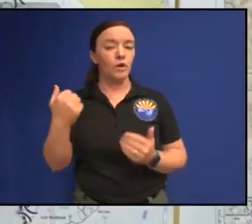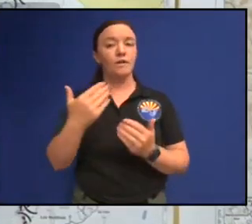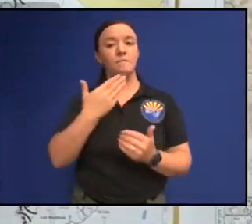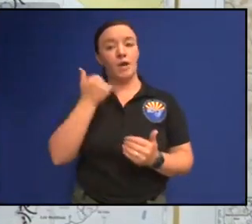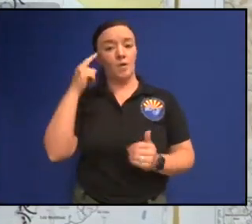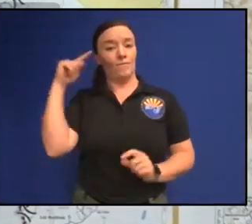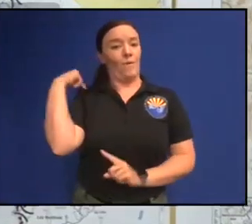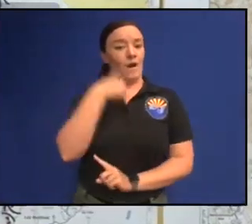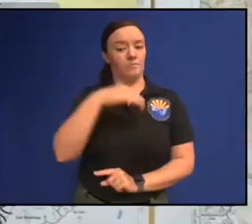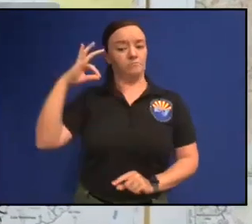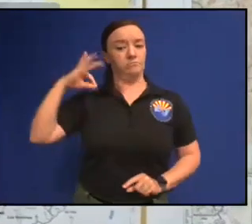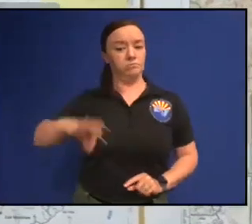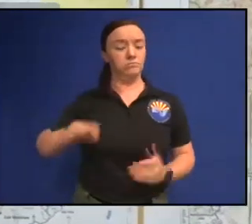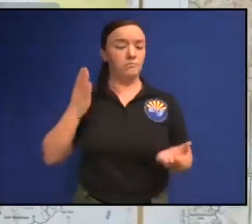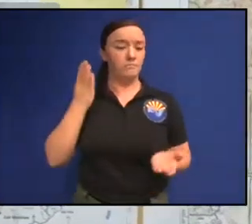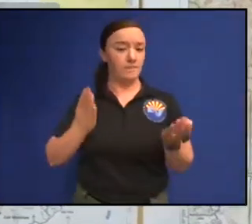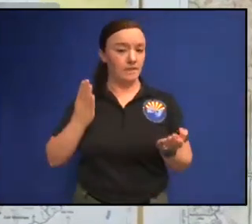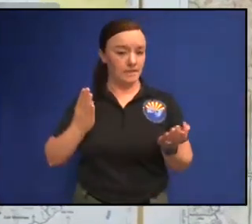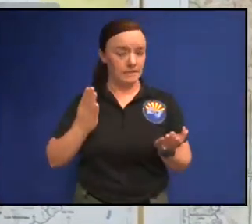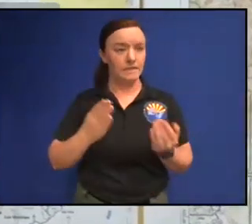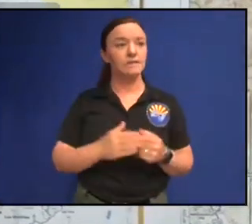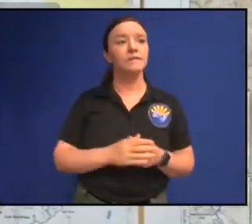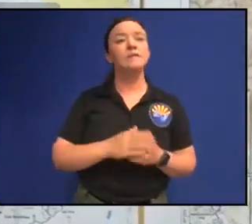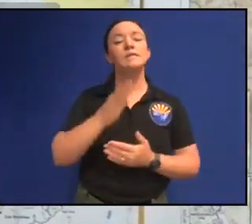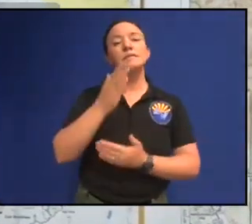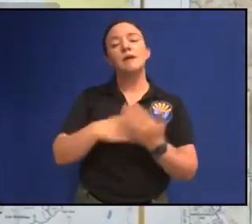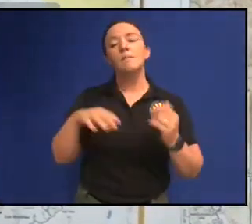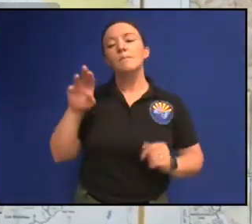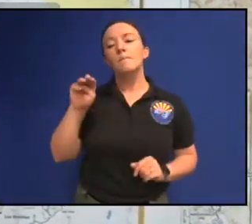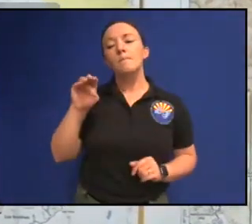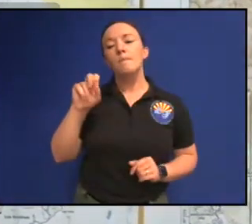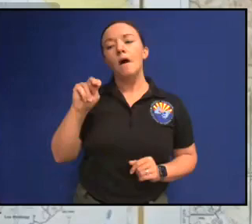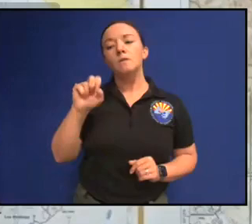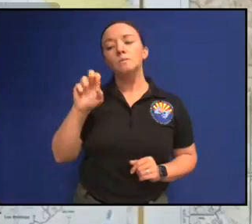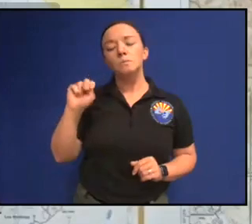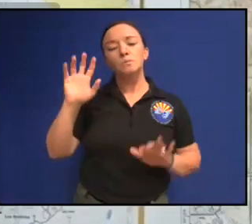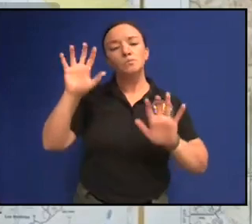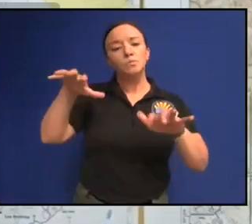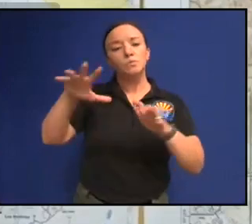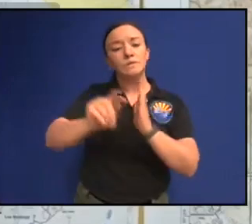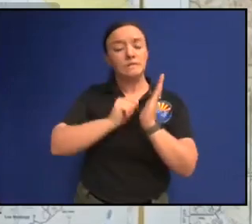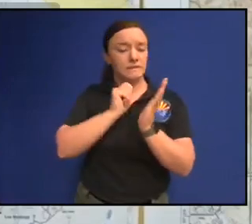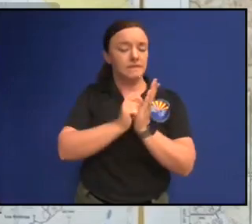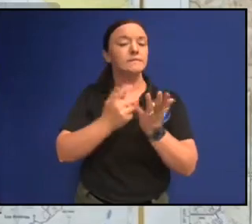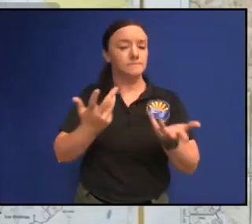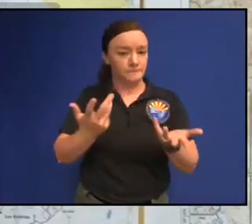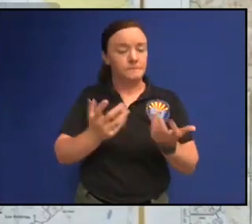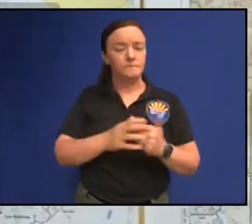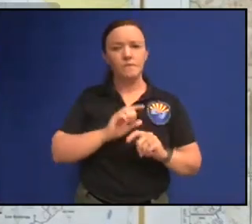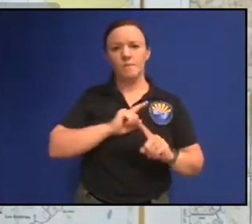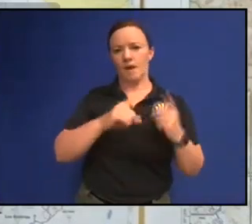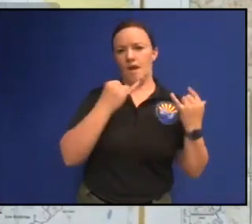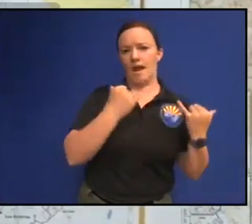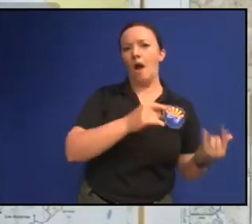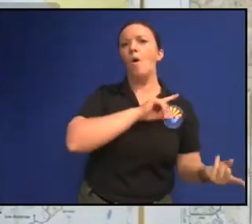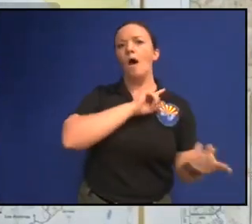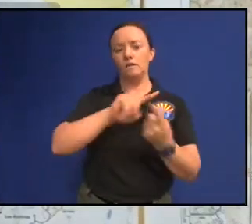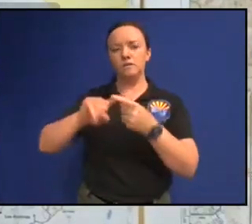HERE IN THE NEXT FEW WEEKS. BETWEEN NOW AND THEN, WE DO KNOW THERE IS GOING TO BE HOT, DRY, WINDY CONDITIONS THAT COME AND GO, AND SO